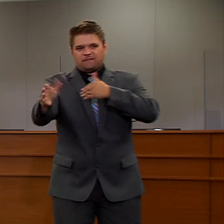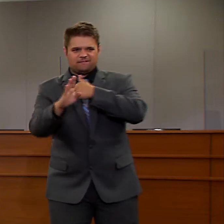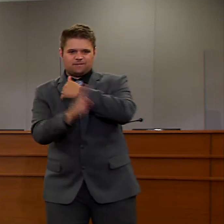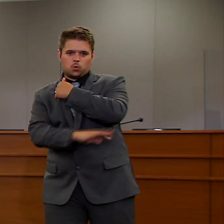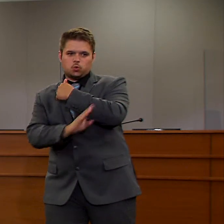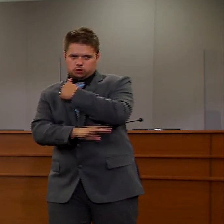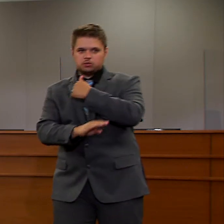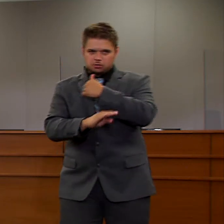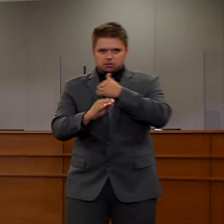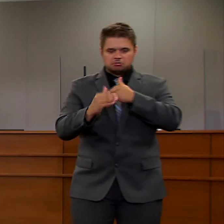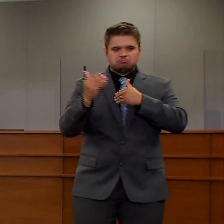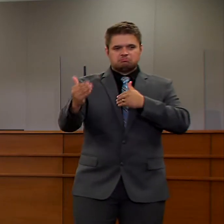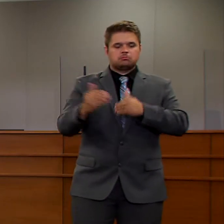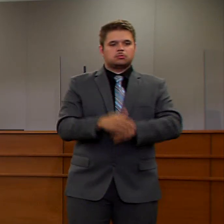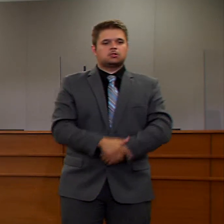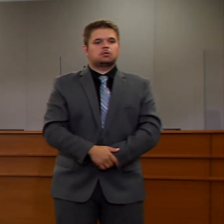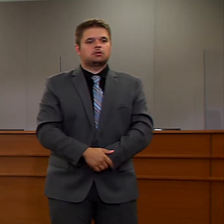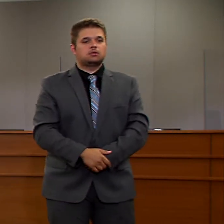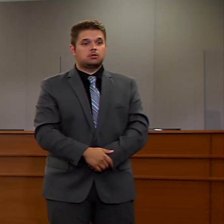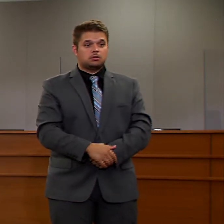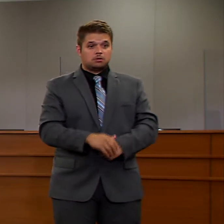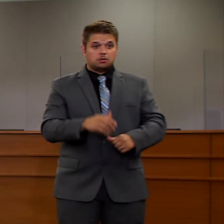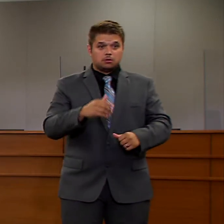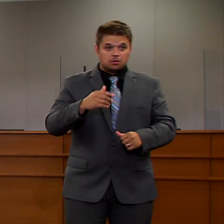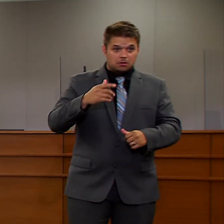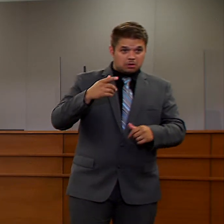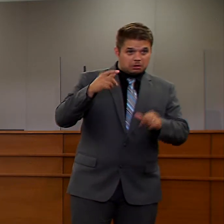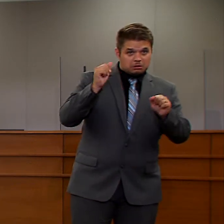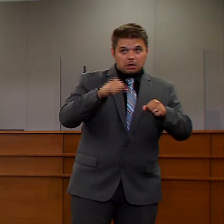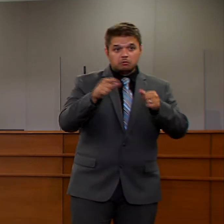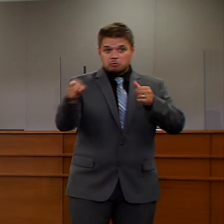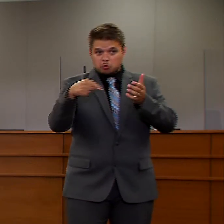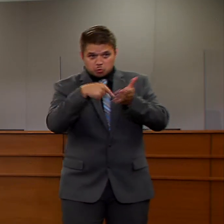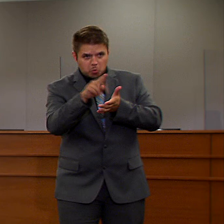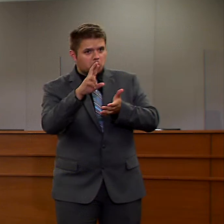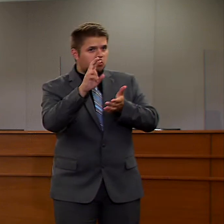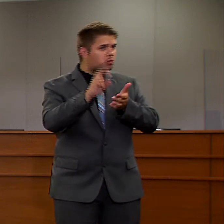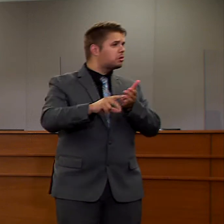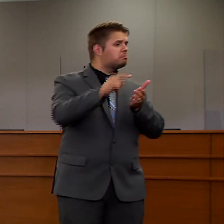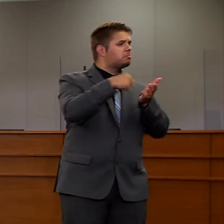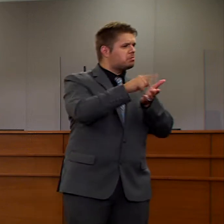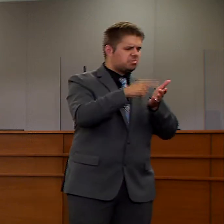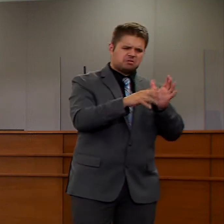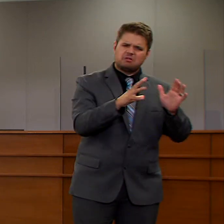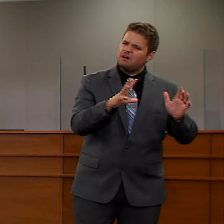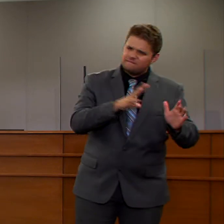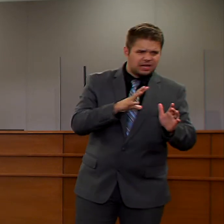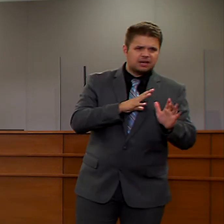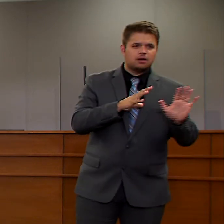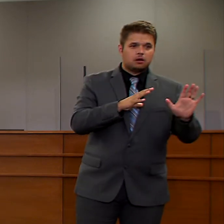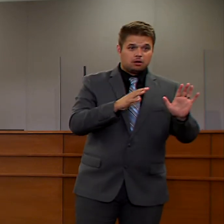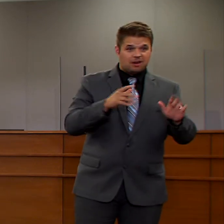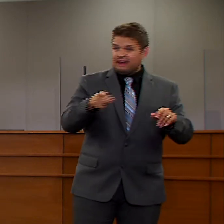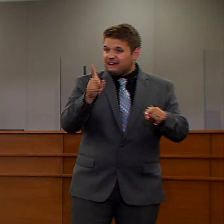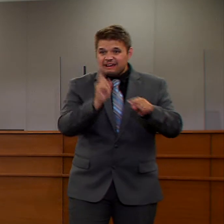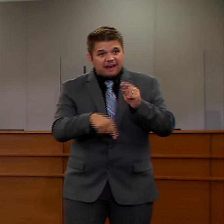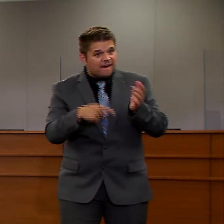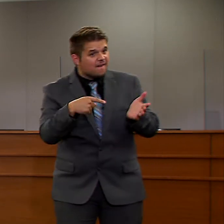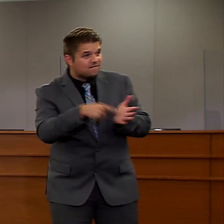If you can afford to pay all or part of your rent please still do so. If you can't due to a job loss